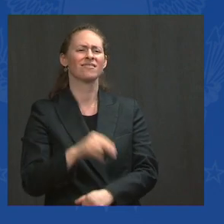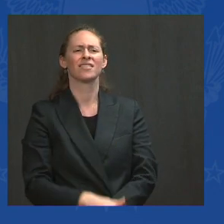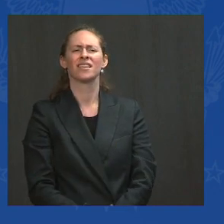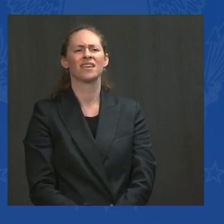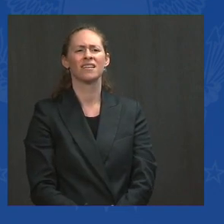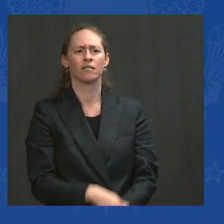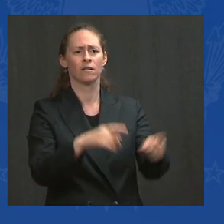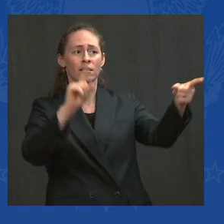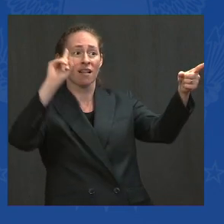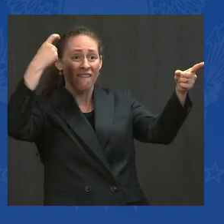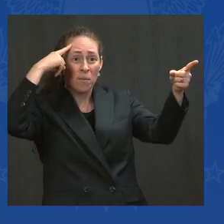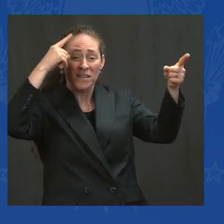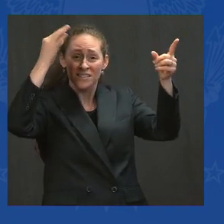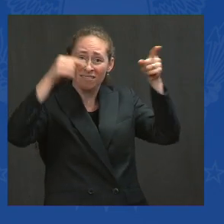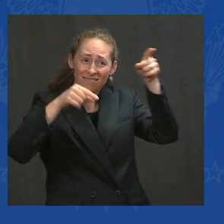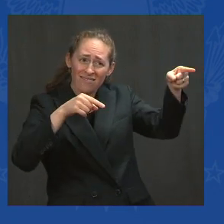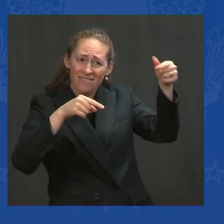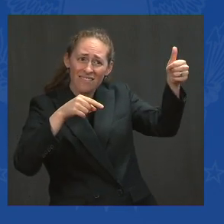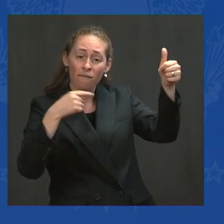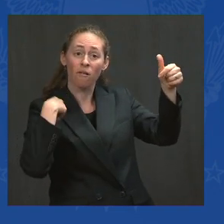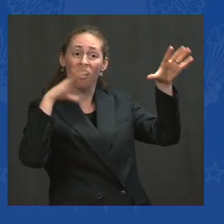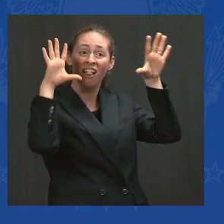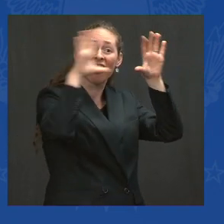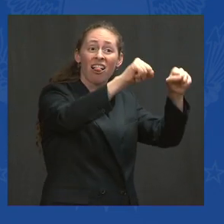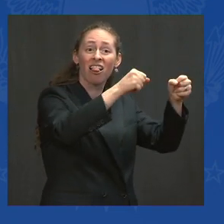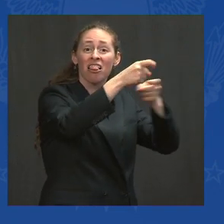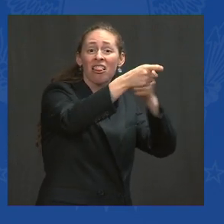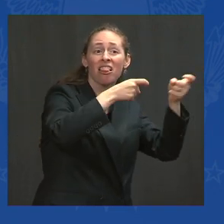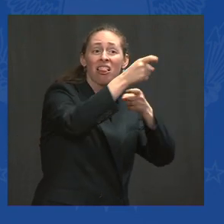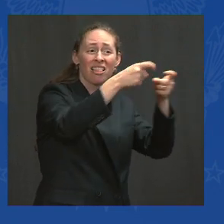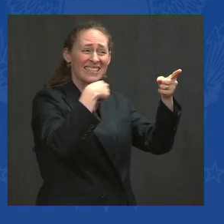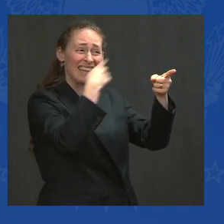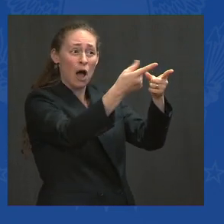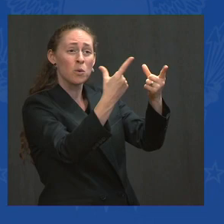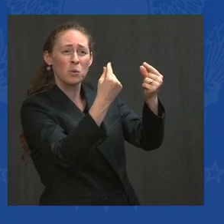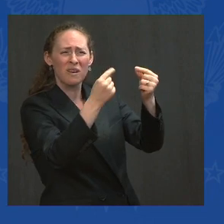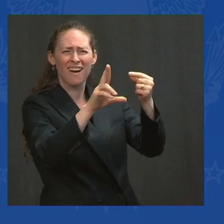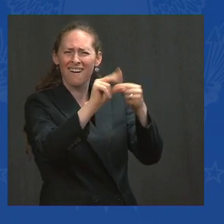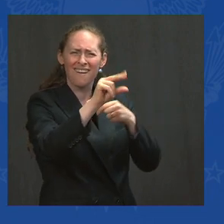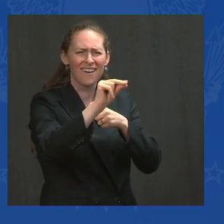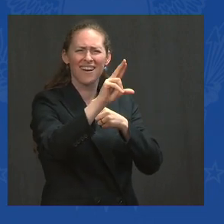government on them. No country has ever been able to do that. Keep in mind, as a student of history, as I'm sure